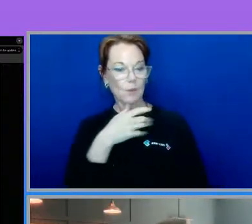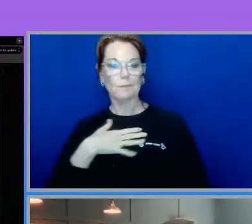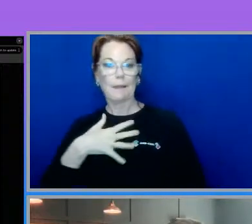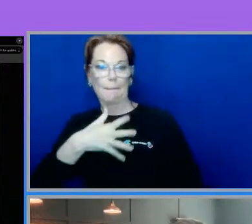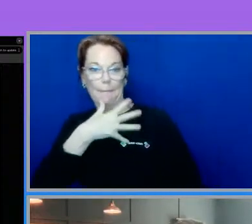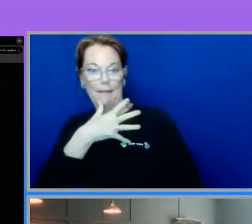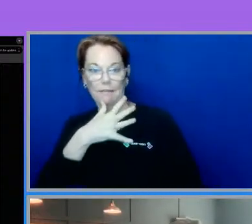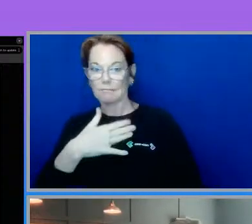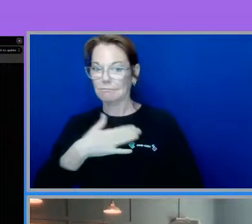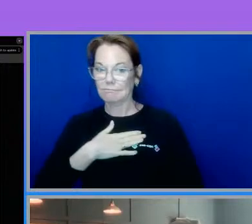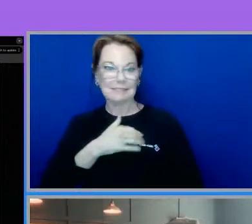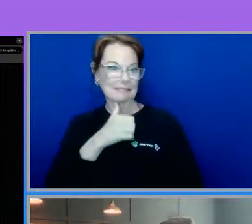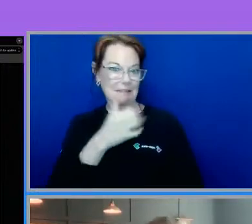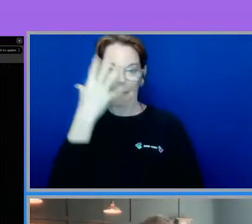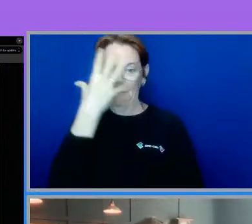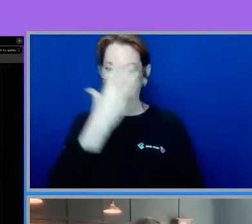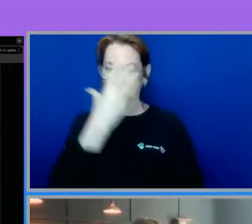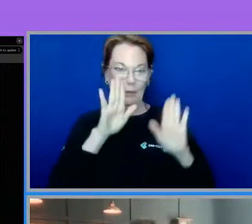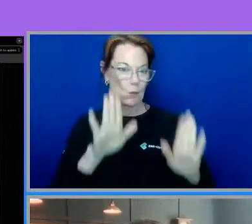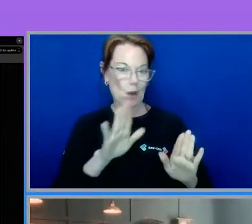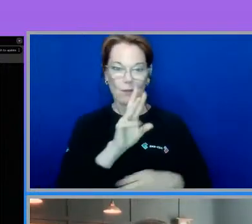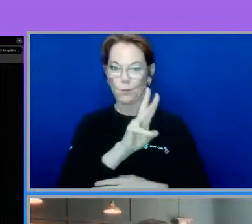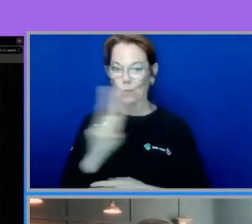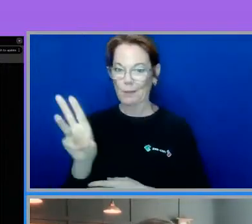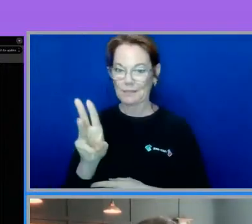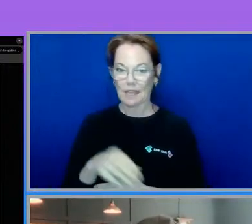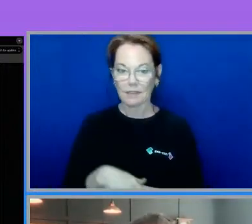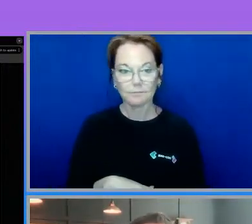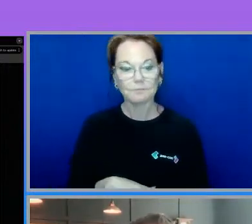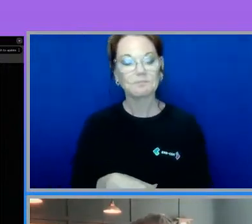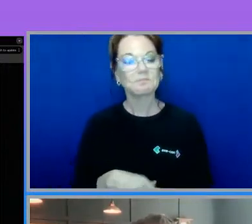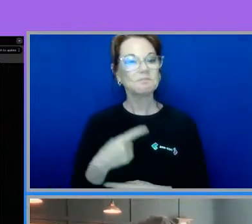It is not great at all. So I just moved the content around on